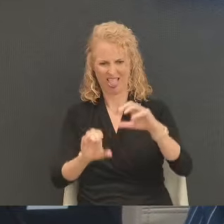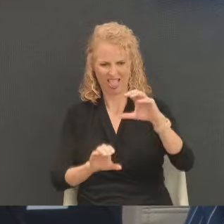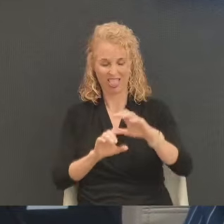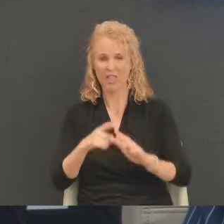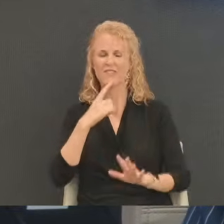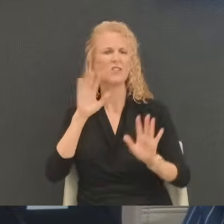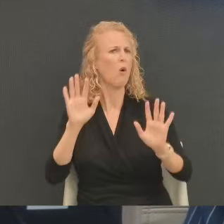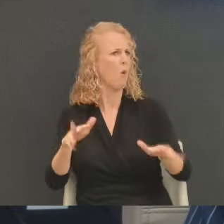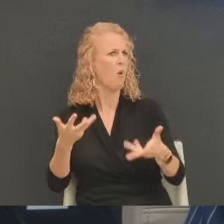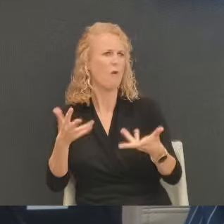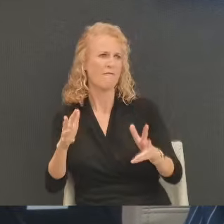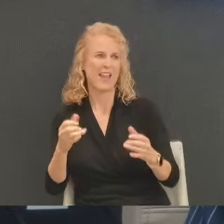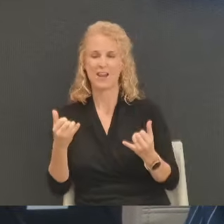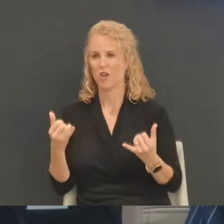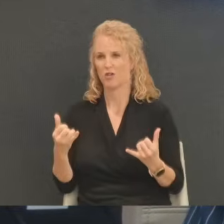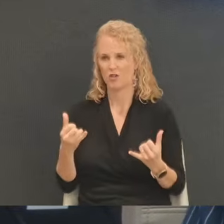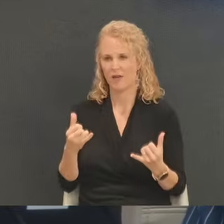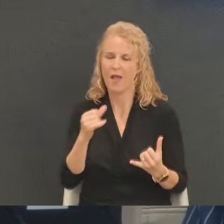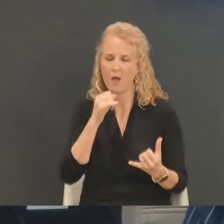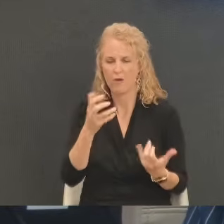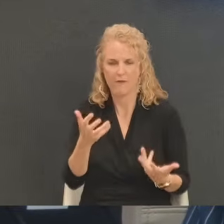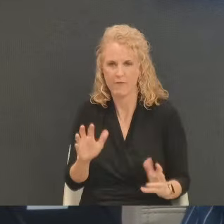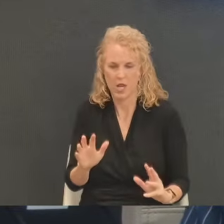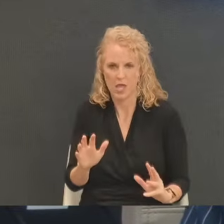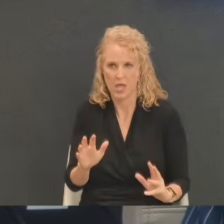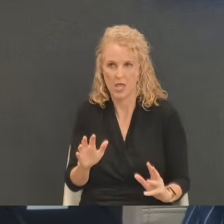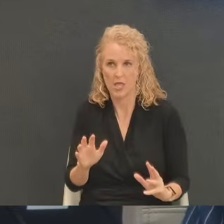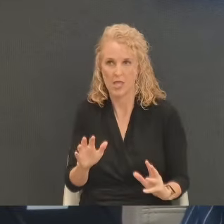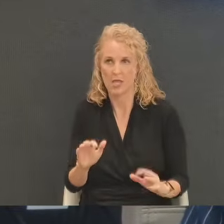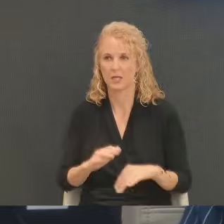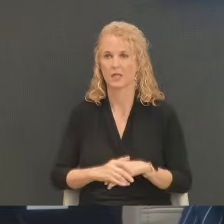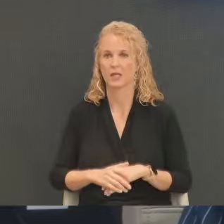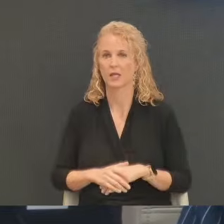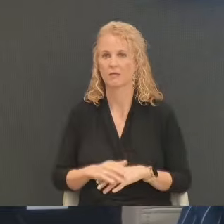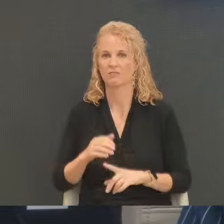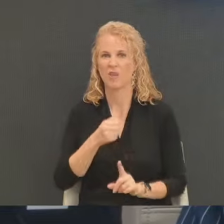done. Now they're not going to be done con, you know, inconveniently and then we got all these